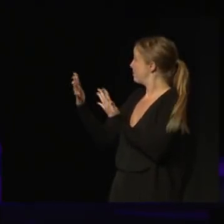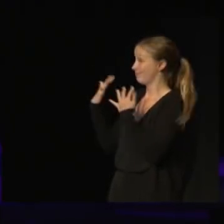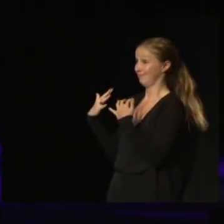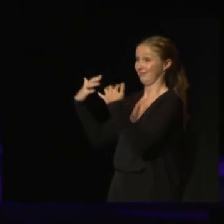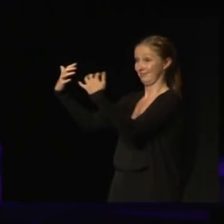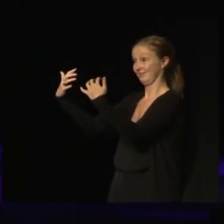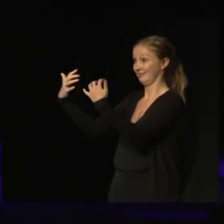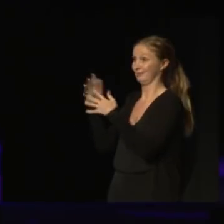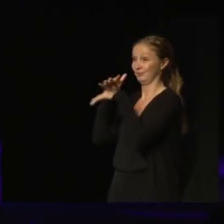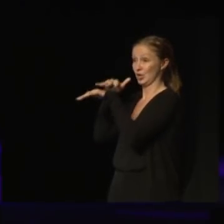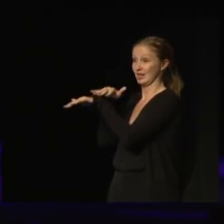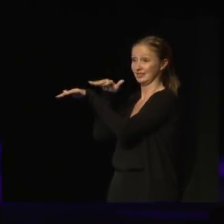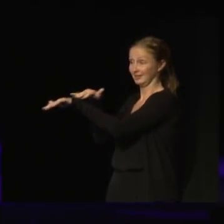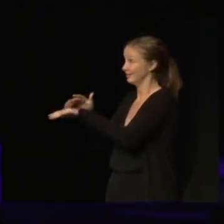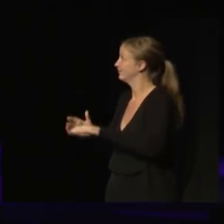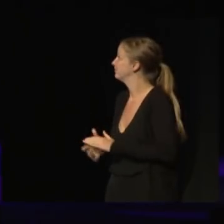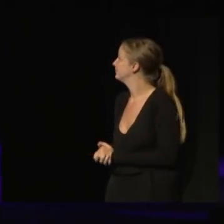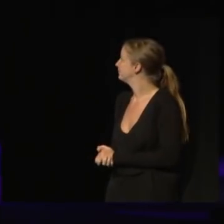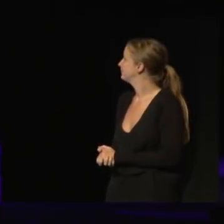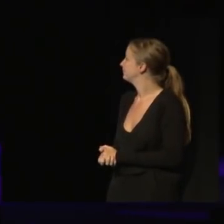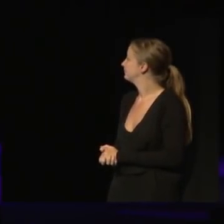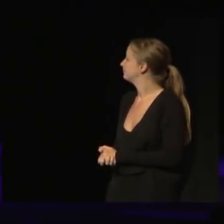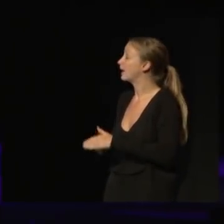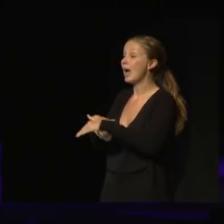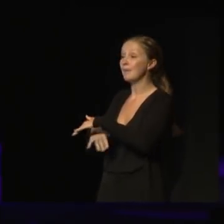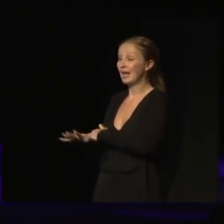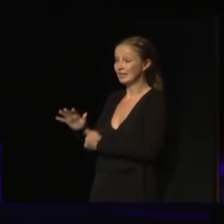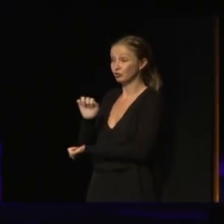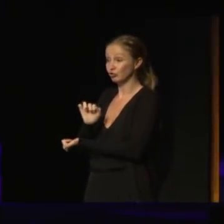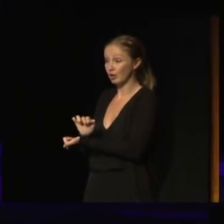and others were released from prison. In prison when women began hunger striking,